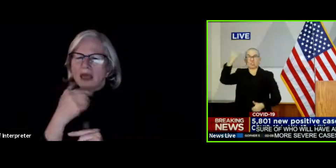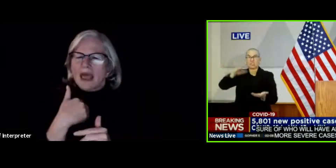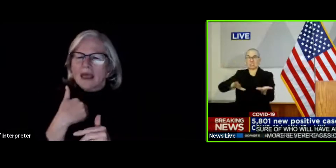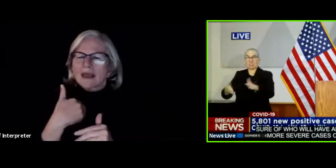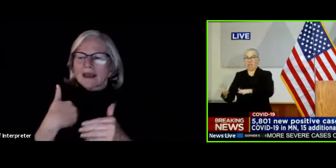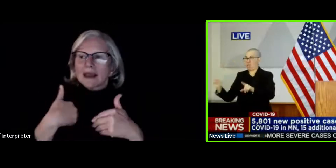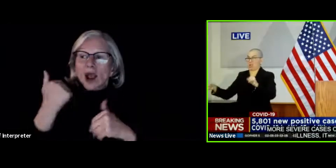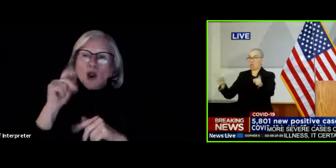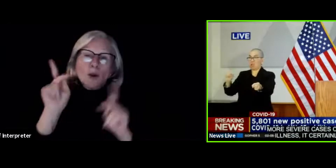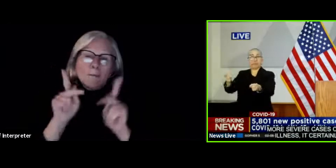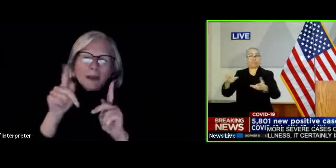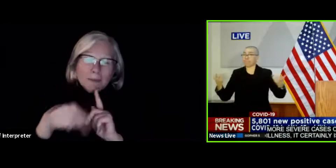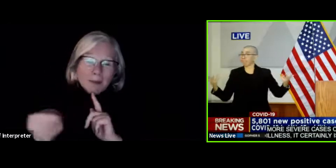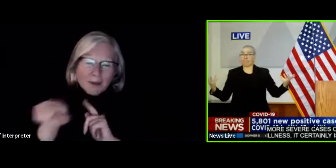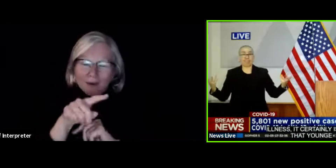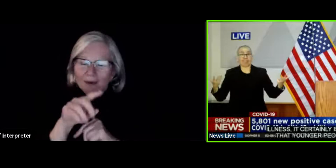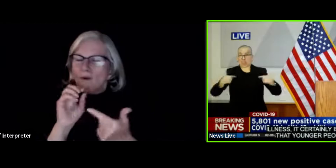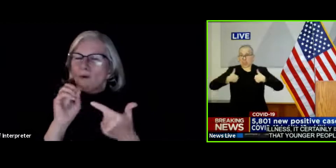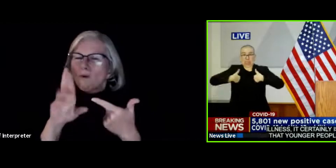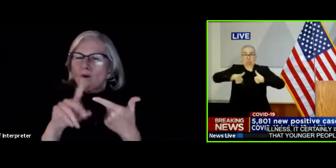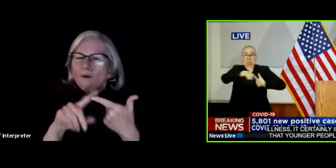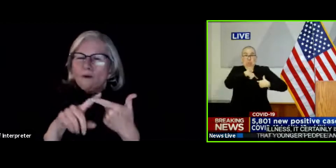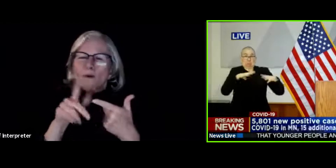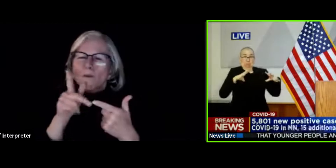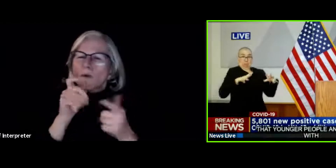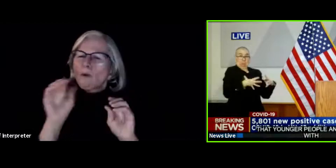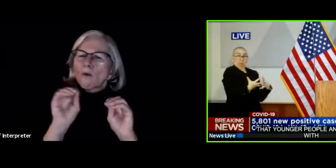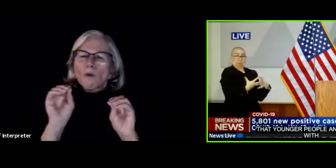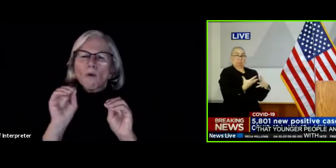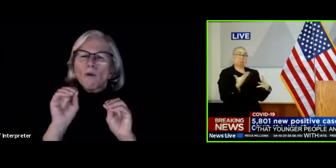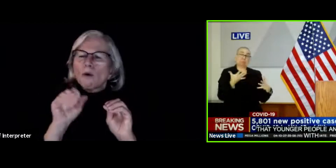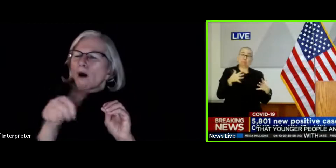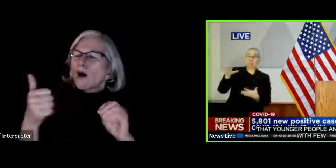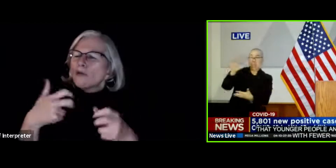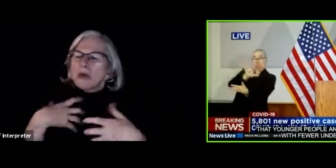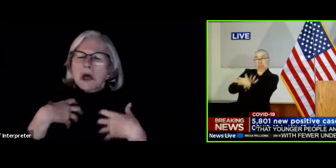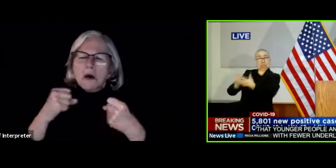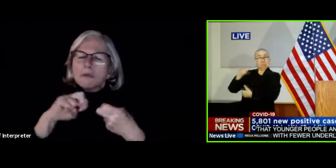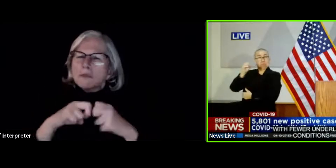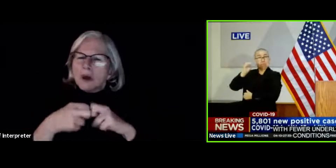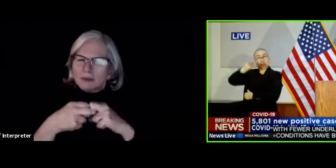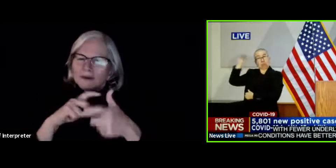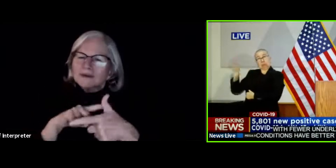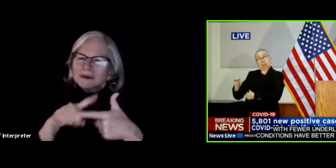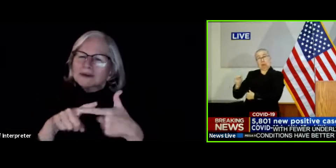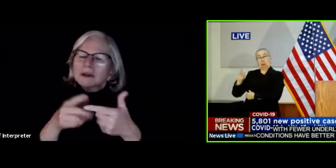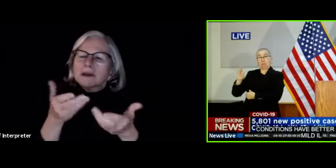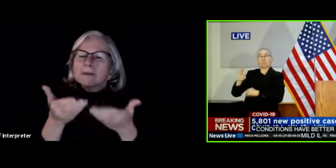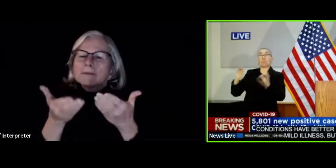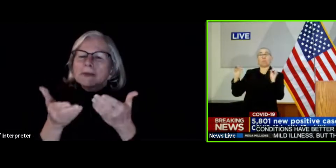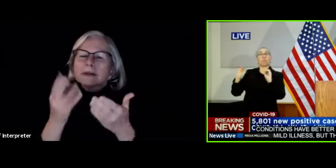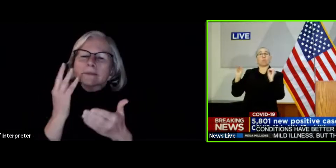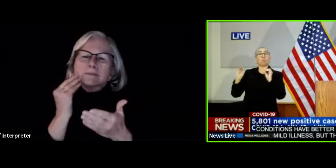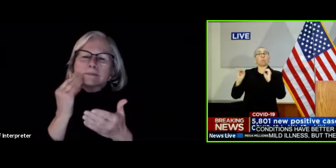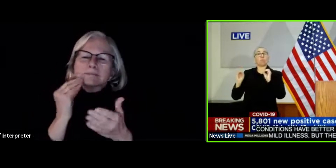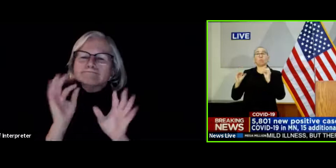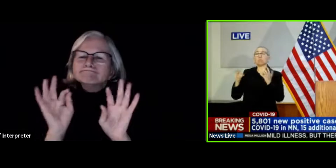ILLNESS BUT THERE ARE OBVIOUSLY POWERFULLY, SADLY, EXCEPTIONS TO THOSE STATISTICS,